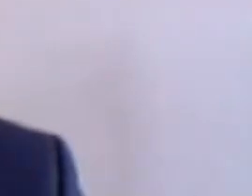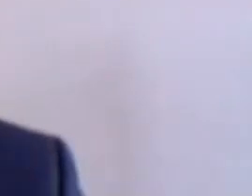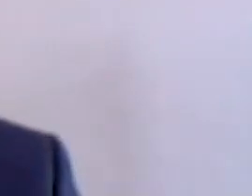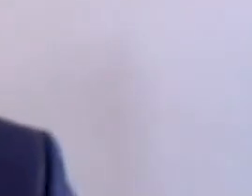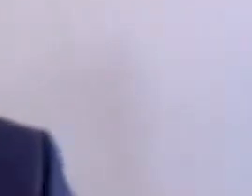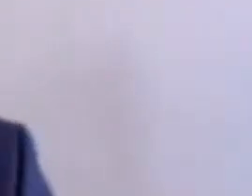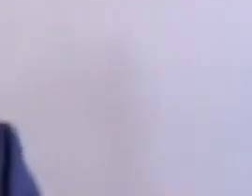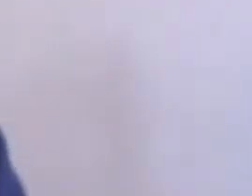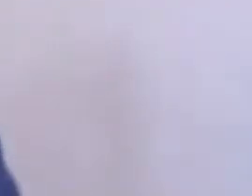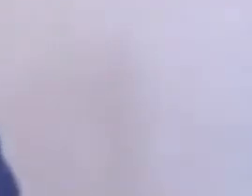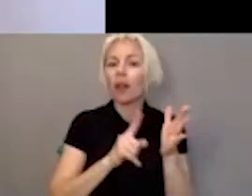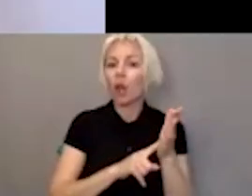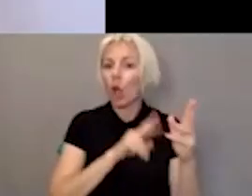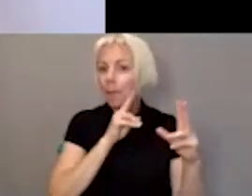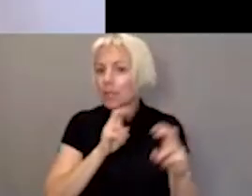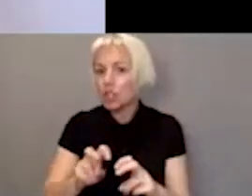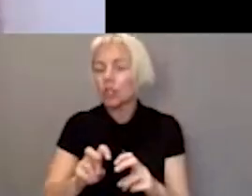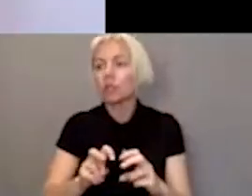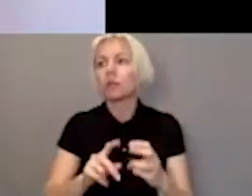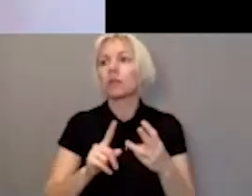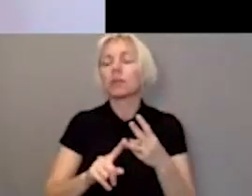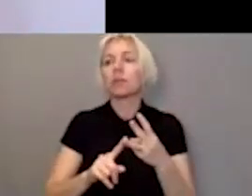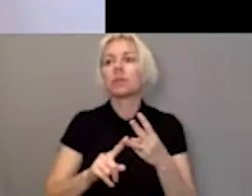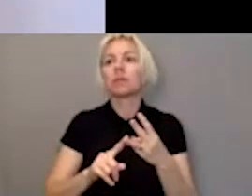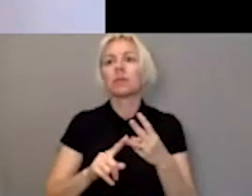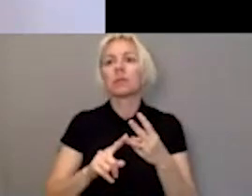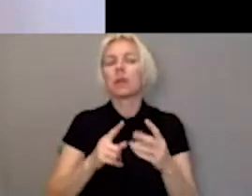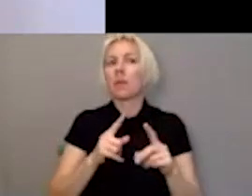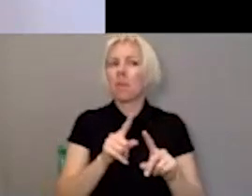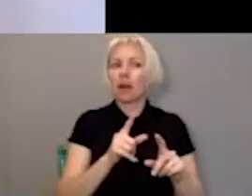about the value we place on public health and the people who work on the frontlines in public health, along with income disparities, Nas, it's is a long wish list. But what do